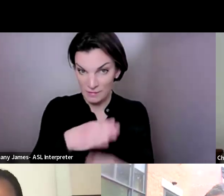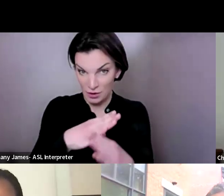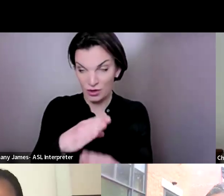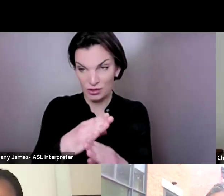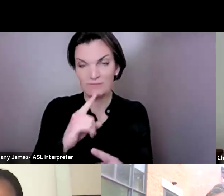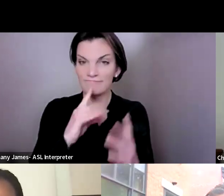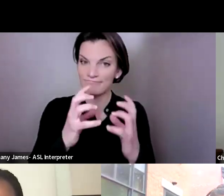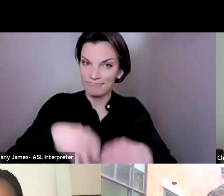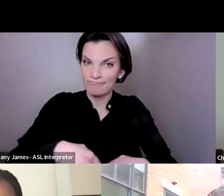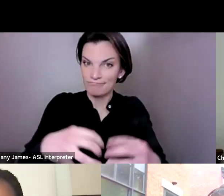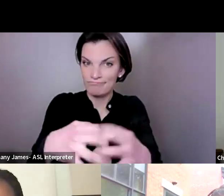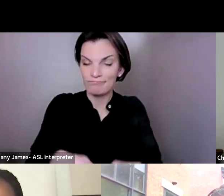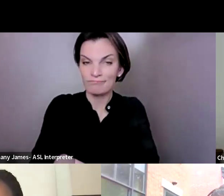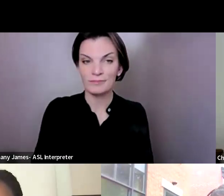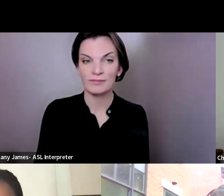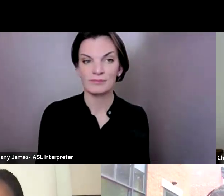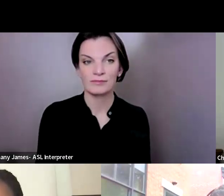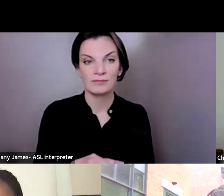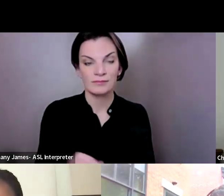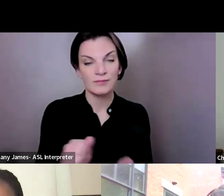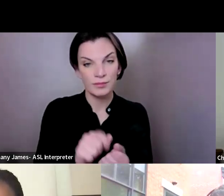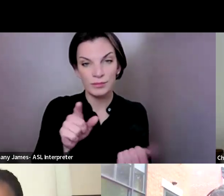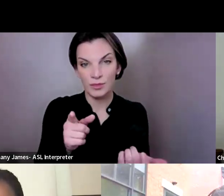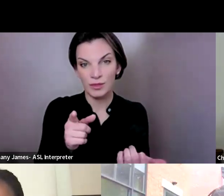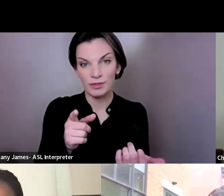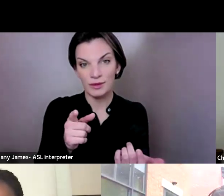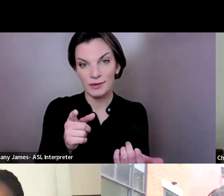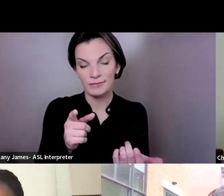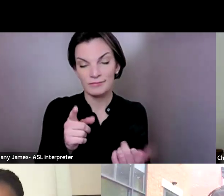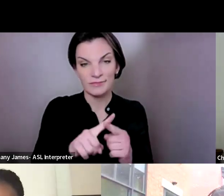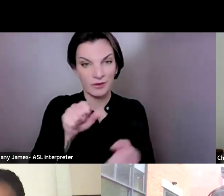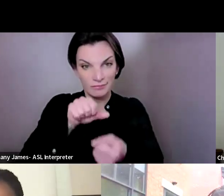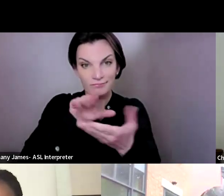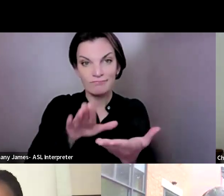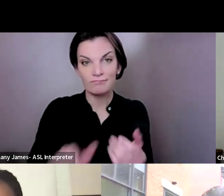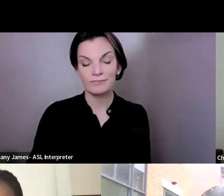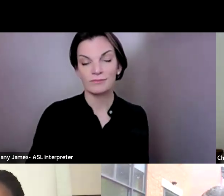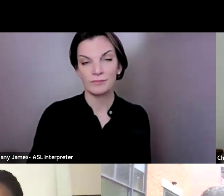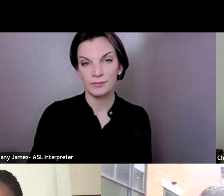through alternative means that have been mentioned here today, through peer